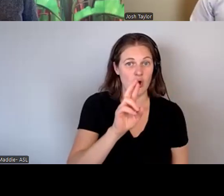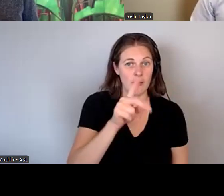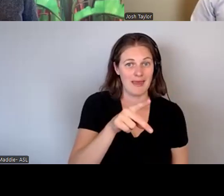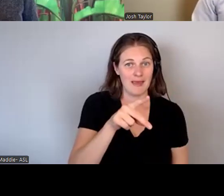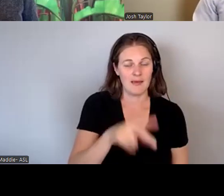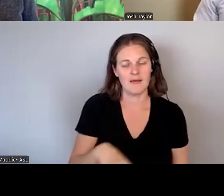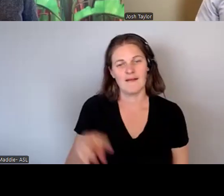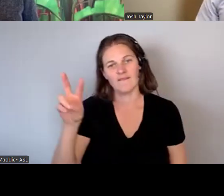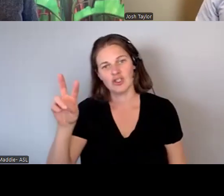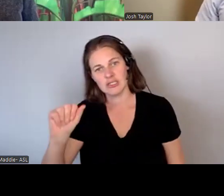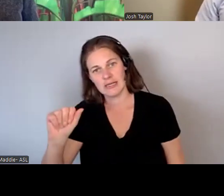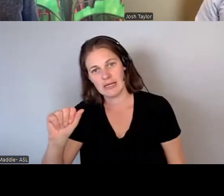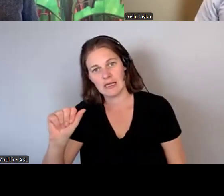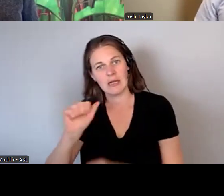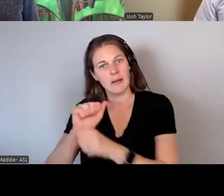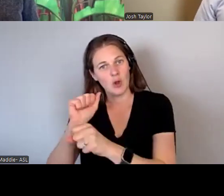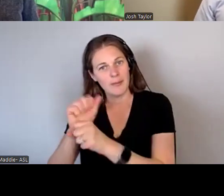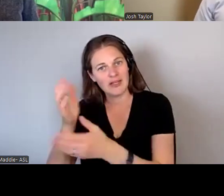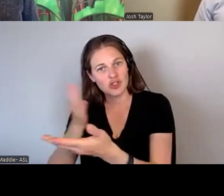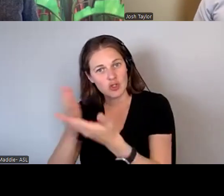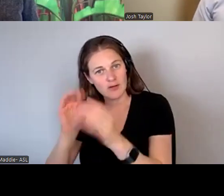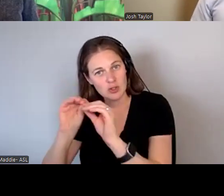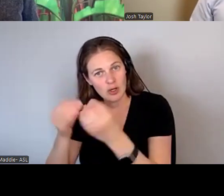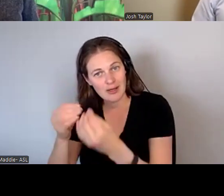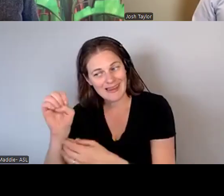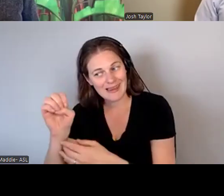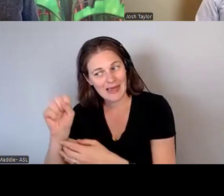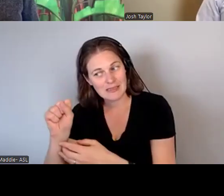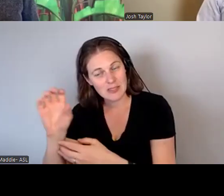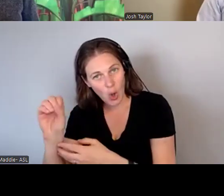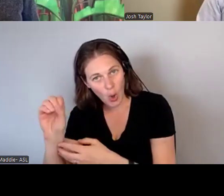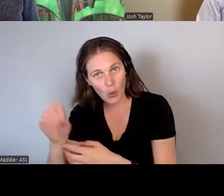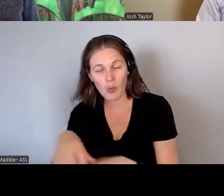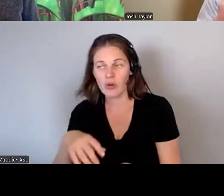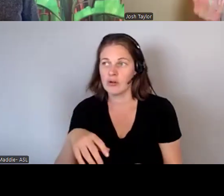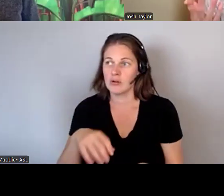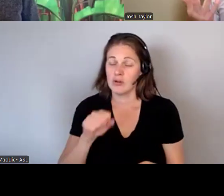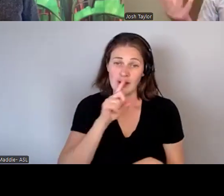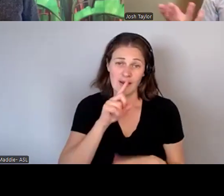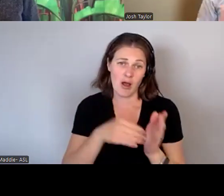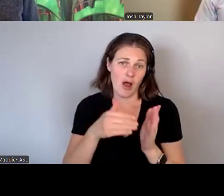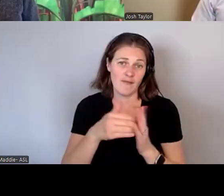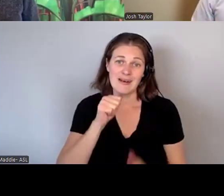they're called employment service organizations or ESOs, but essentially they're often nonprofits. They don't have to be.